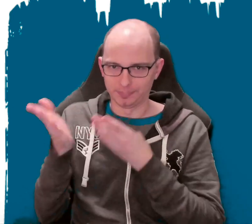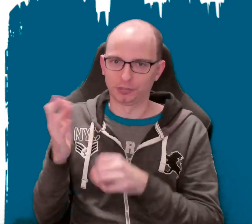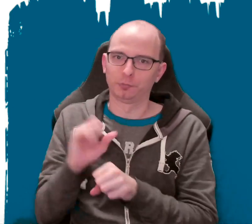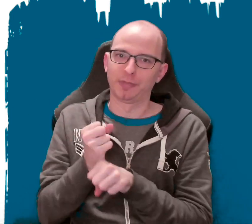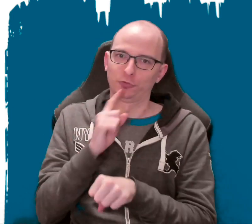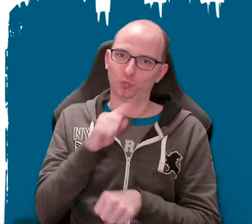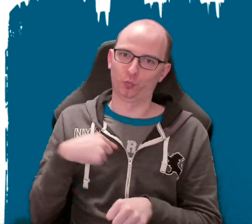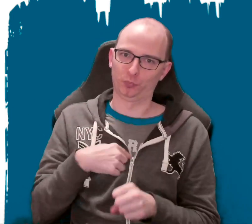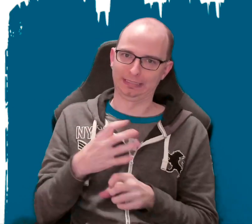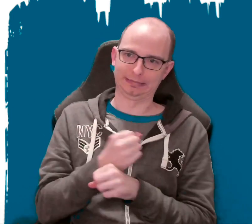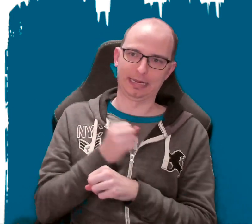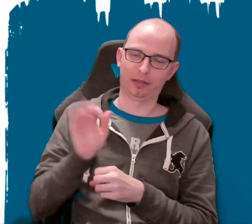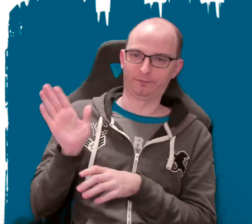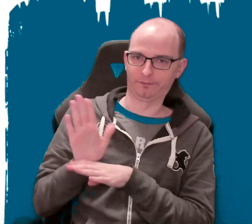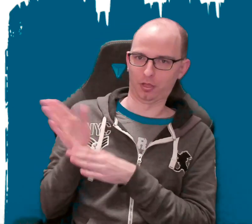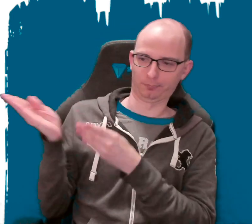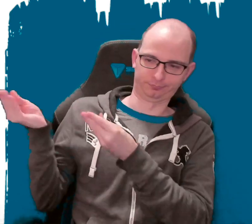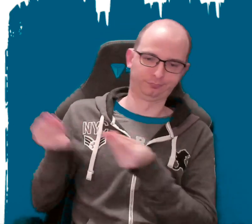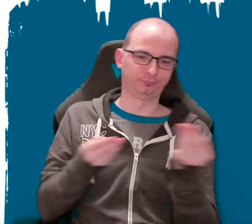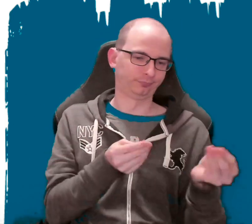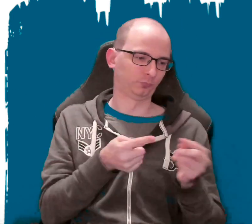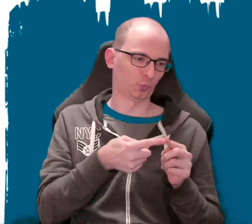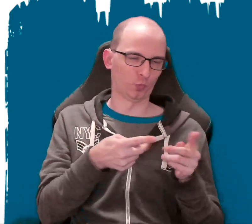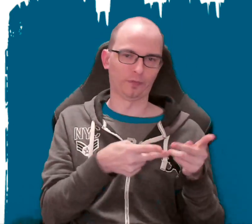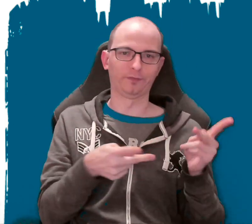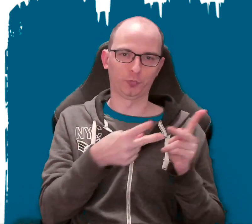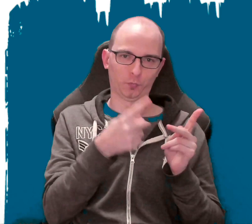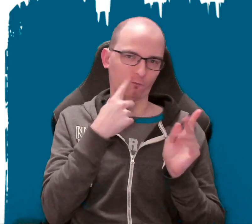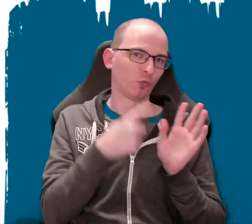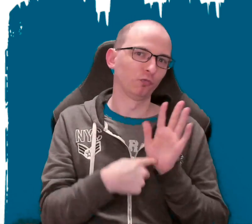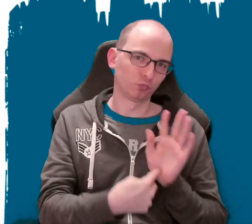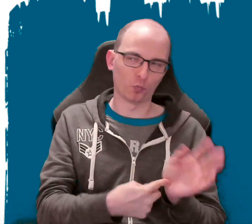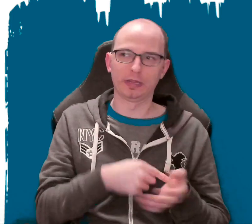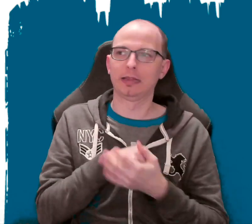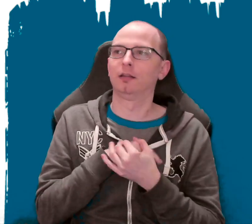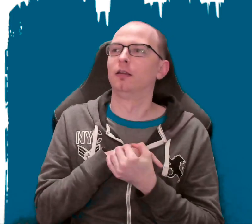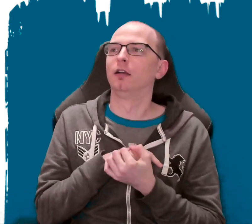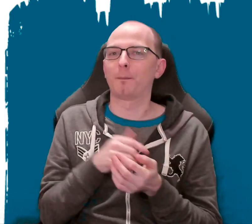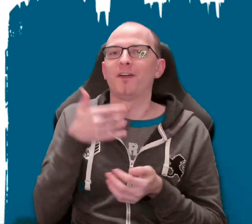getting the films ready for showing.